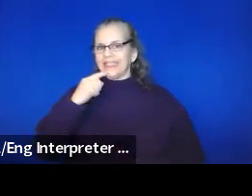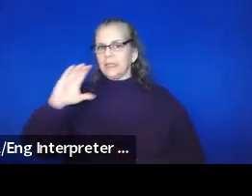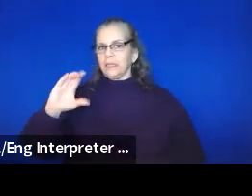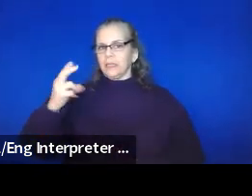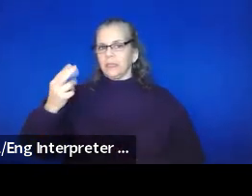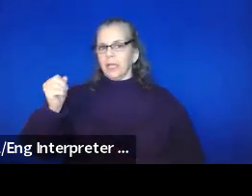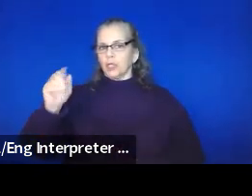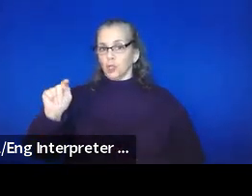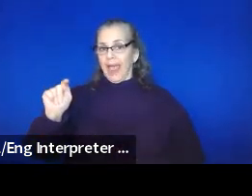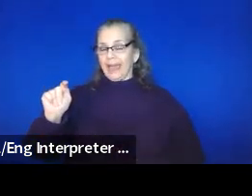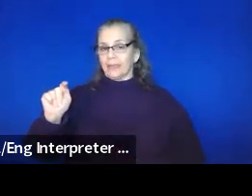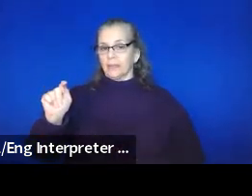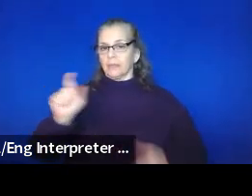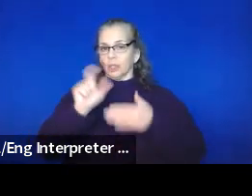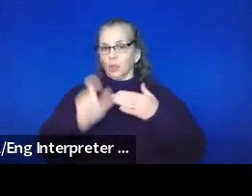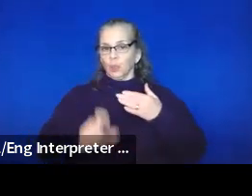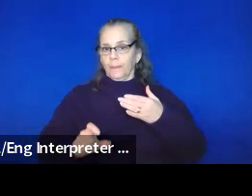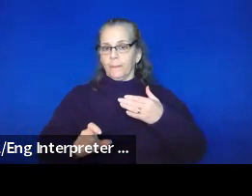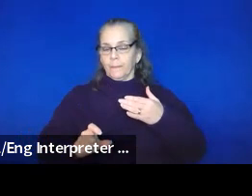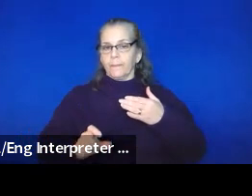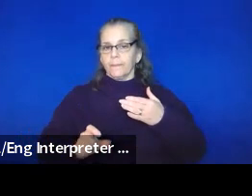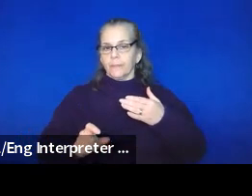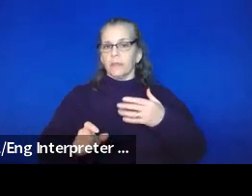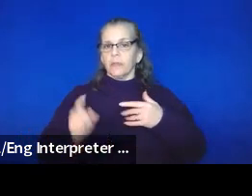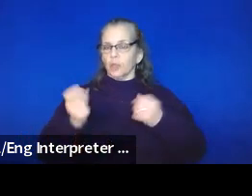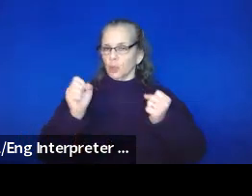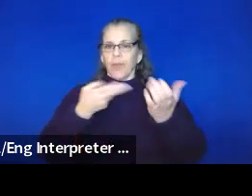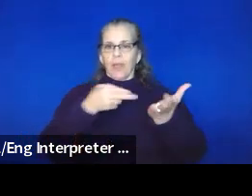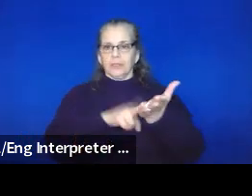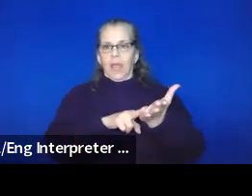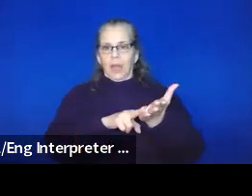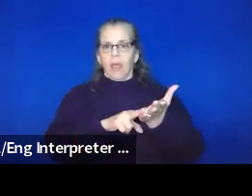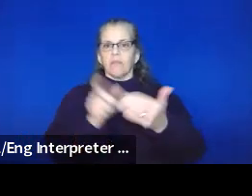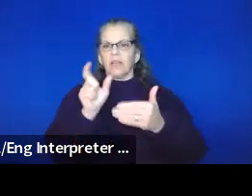use that QR code to sign up for Zoom. And I do these Zooms about roughly every couple